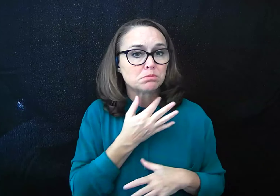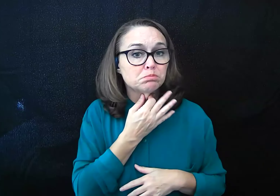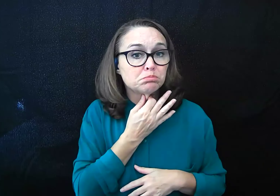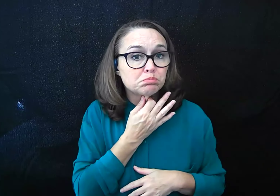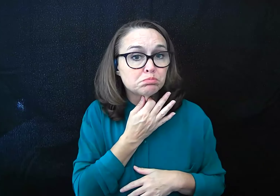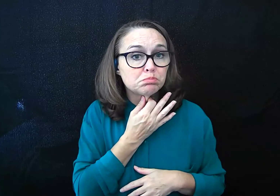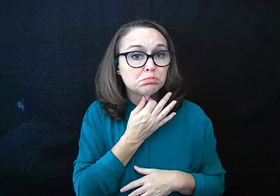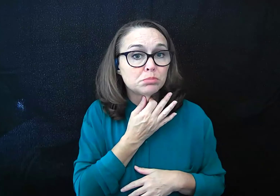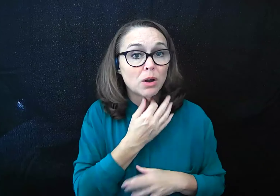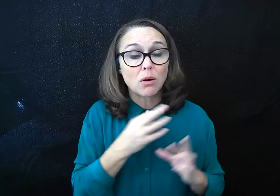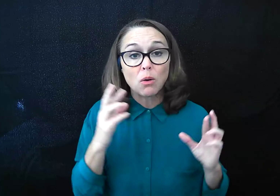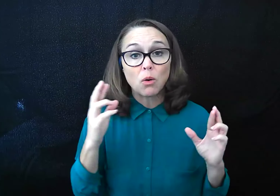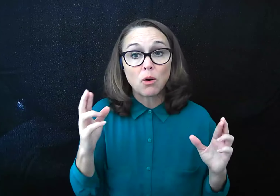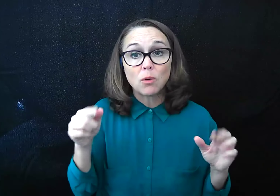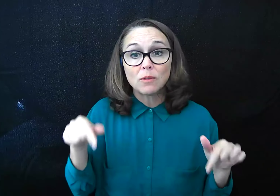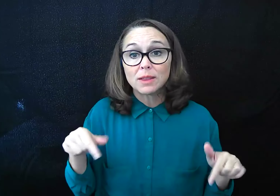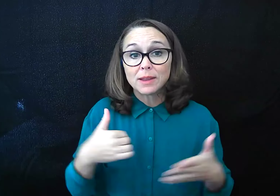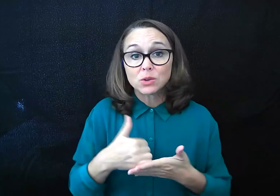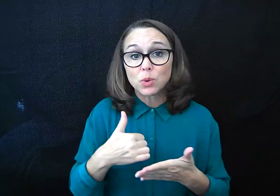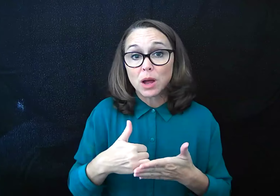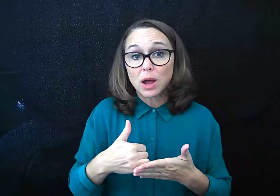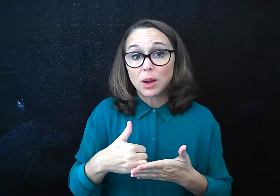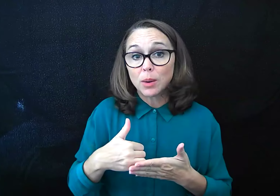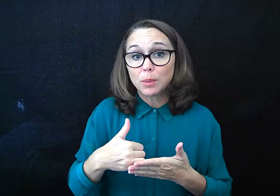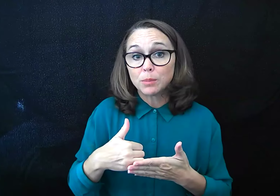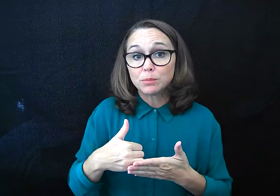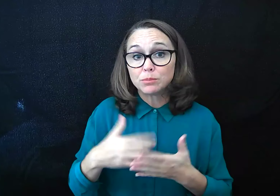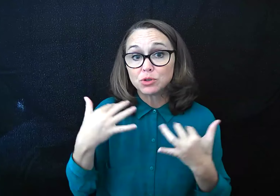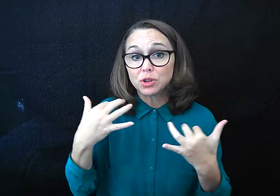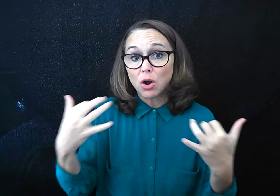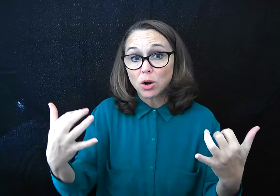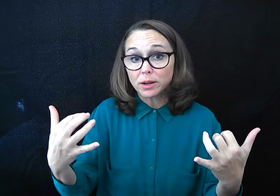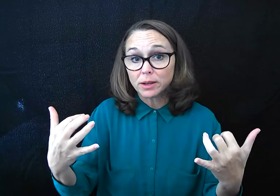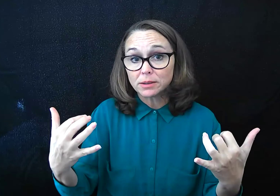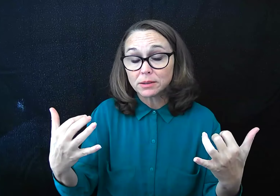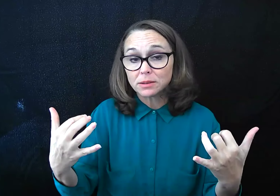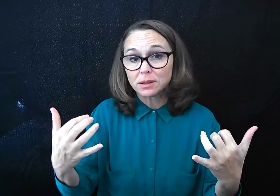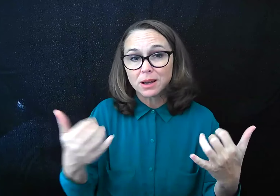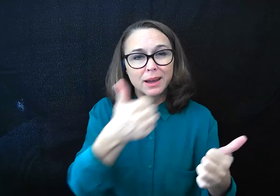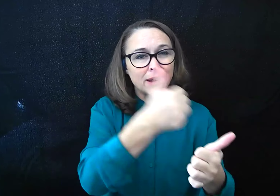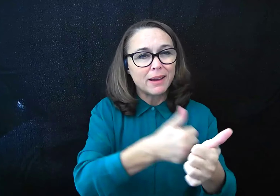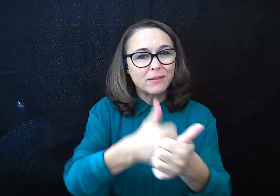hopefully this will be helpful to our listeners and audience, if each of you could describe kind